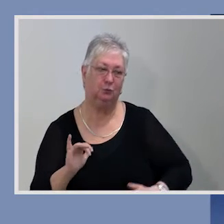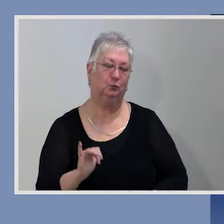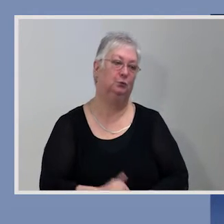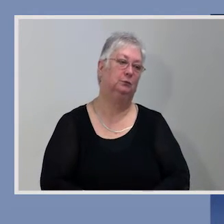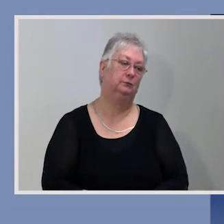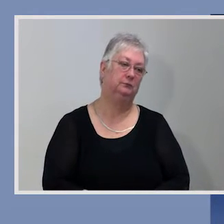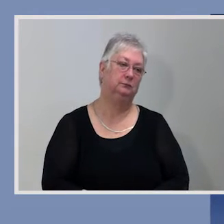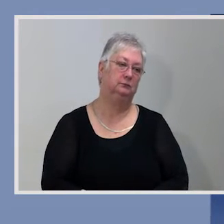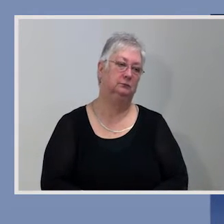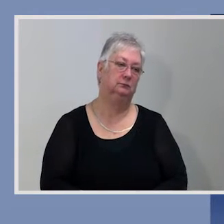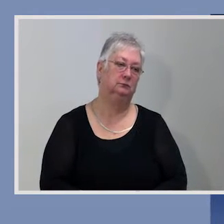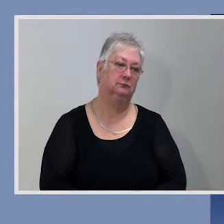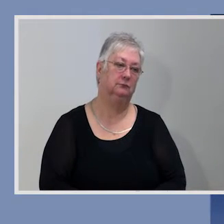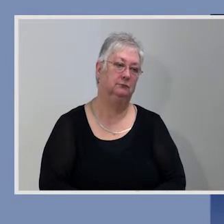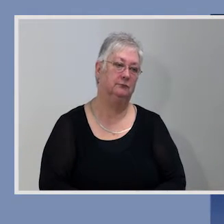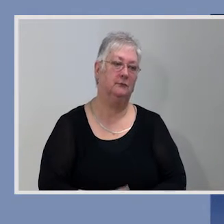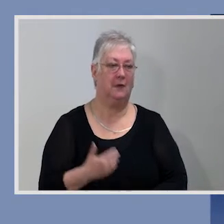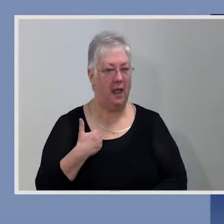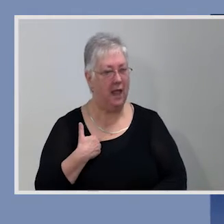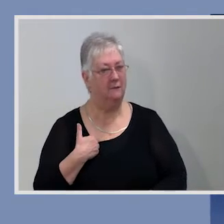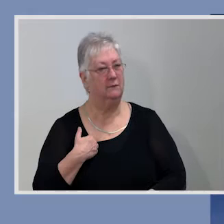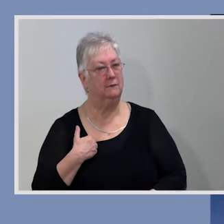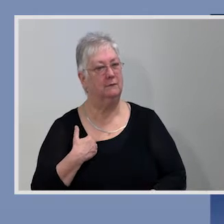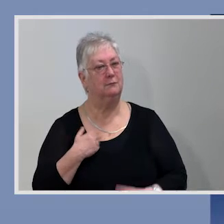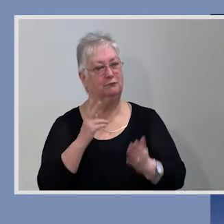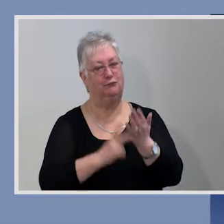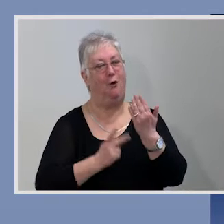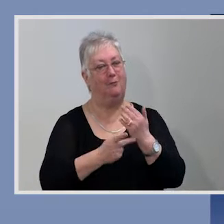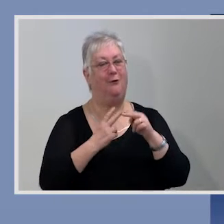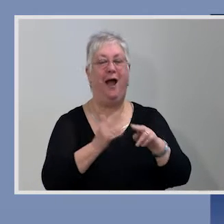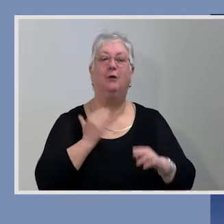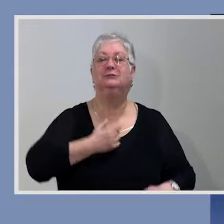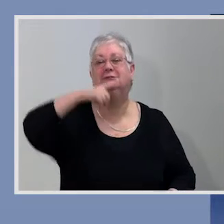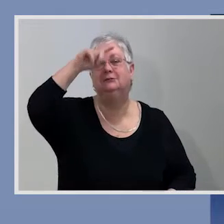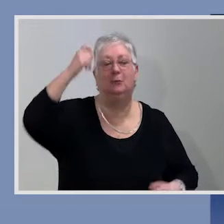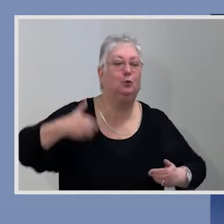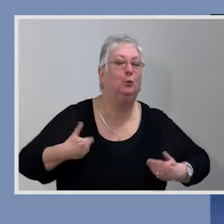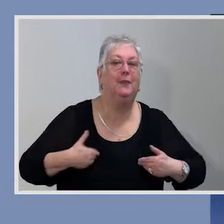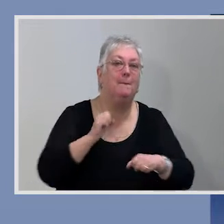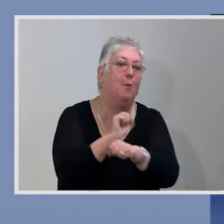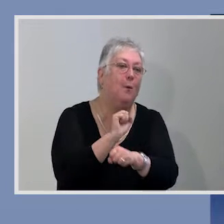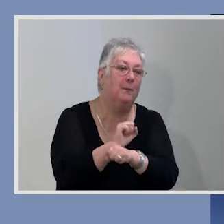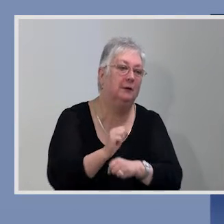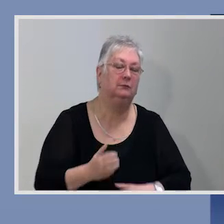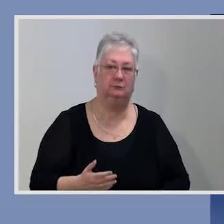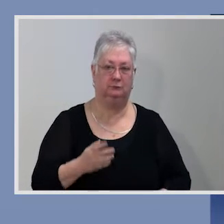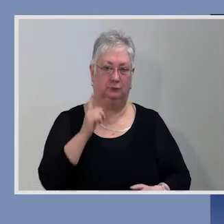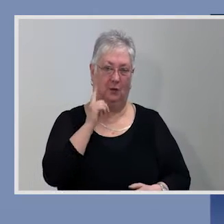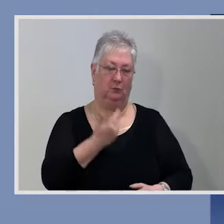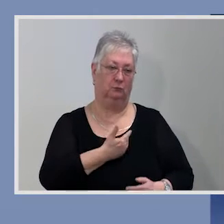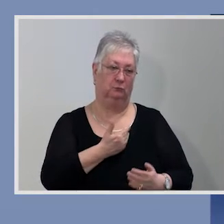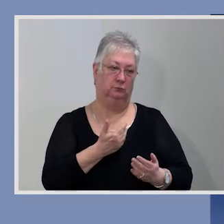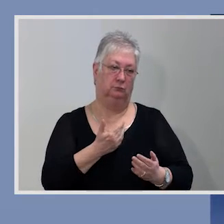OUR SUMMER YOUTH EMPLOYMENT PROGRAM THAT CONNECTS OVER 10,000 YOUNG WASHINGTONIANS WITH MEANINGFUL EMPLOYMENT